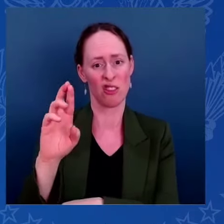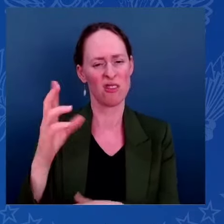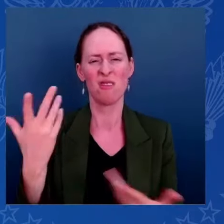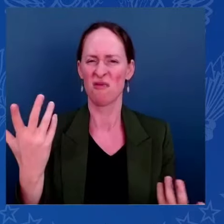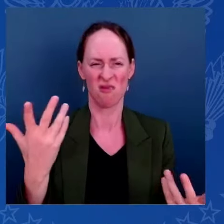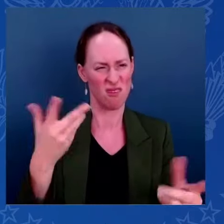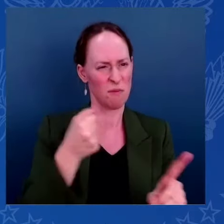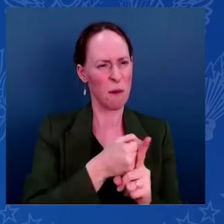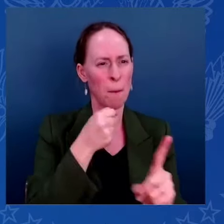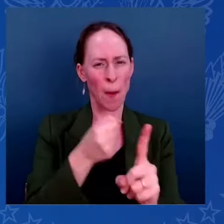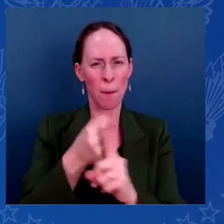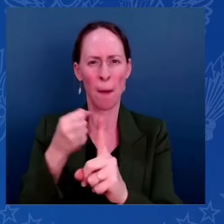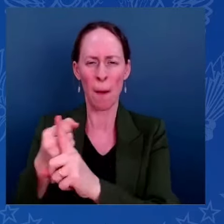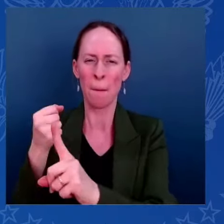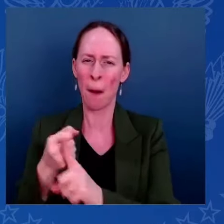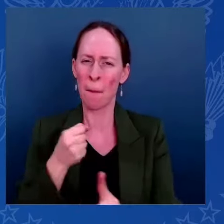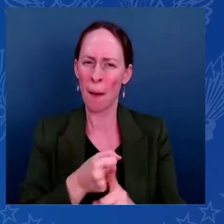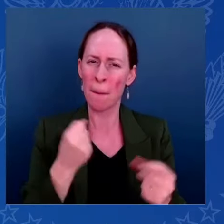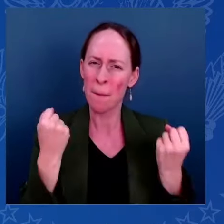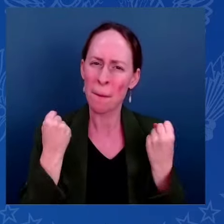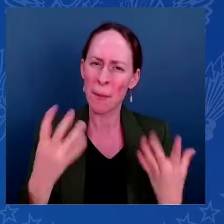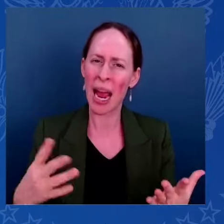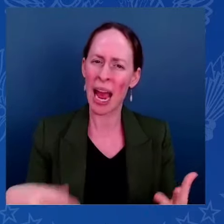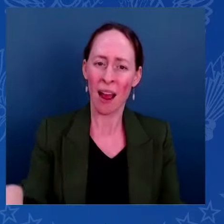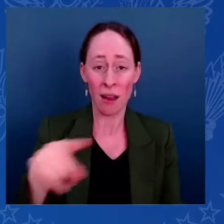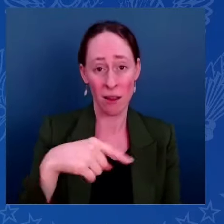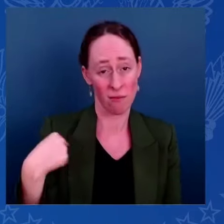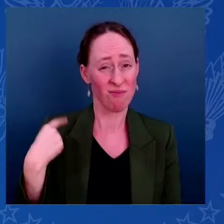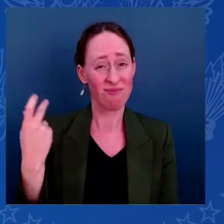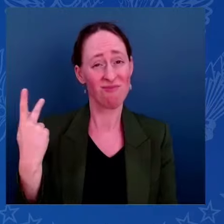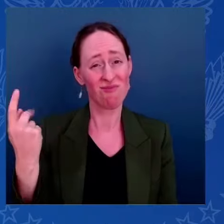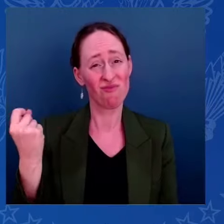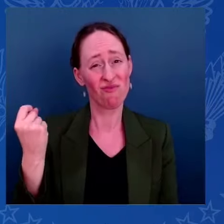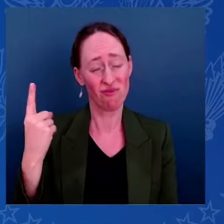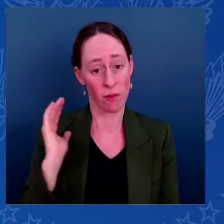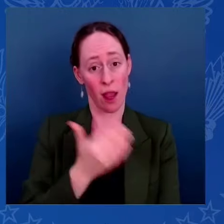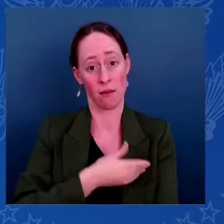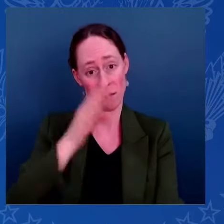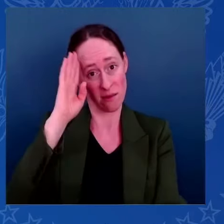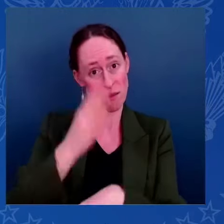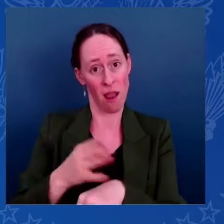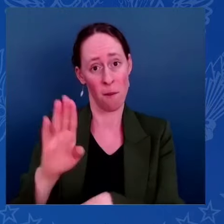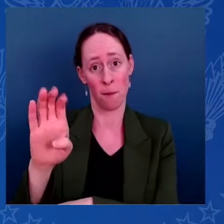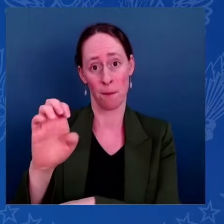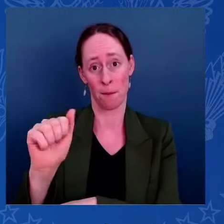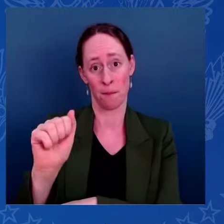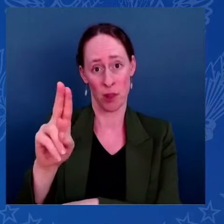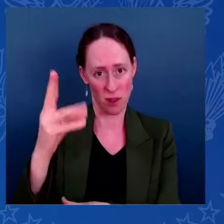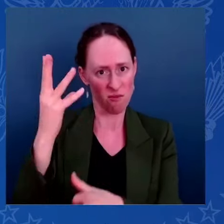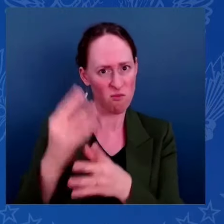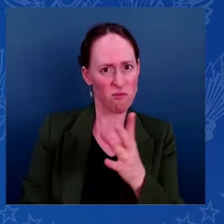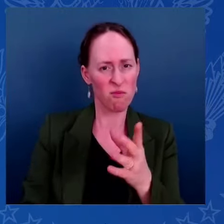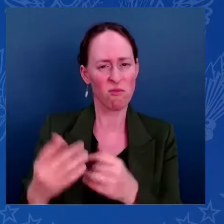we decided to turn our pain into purpose. We wanted to help families like ours